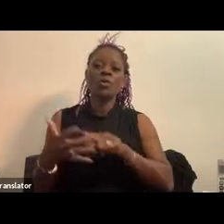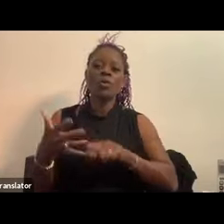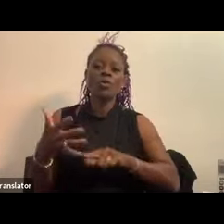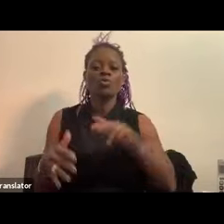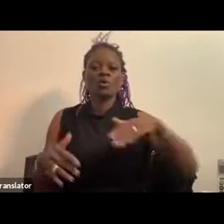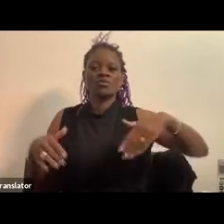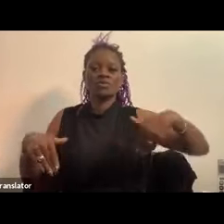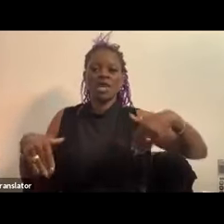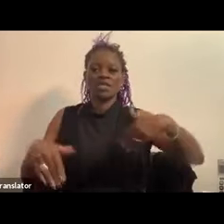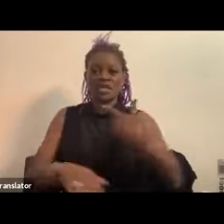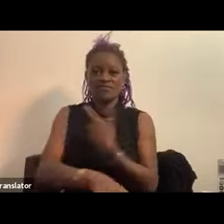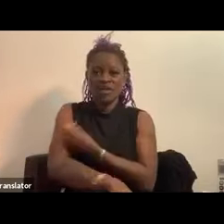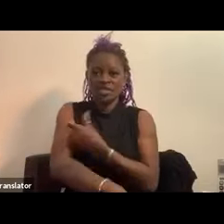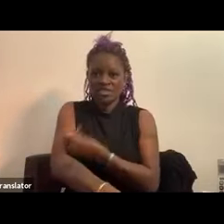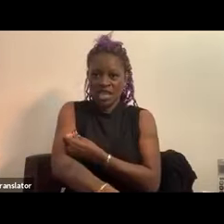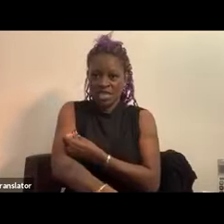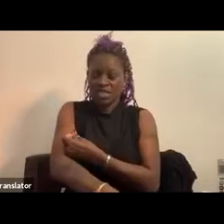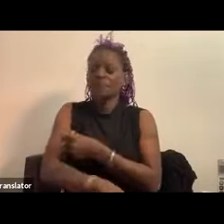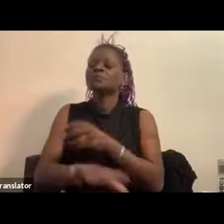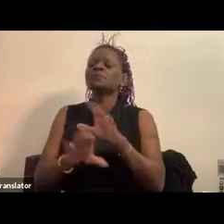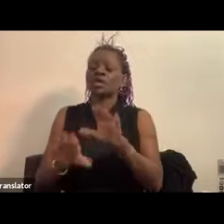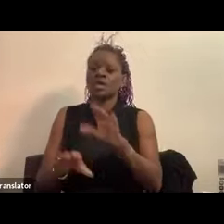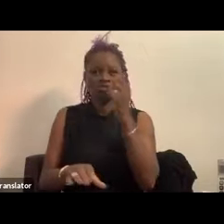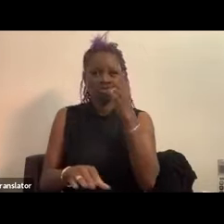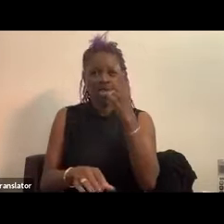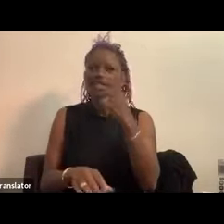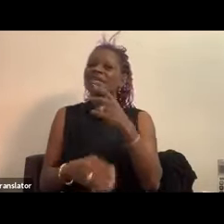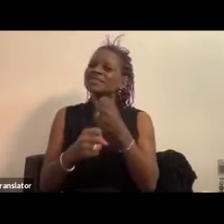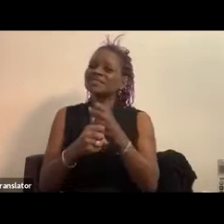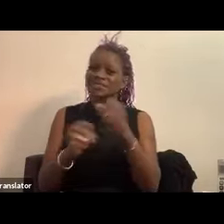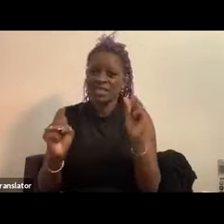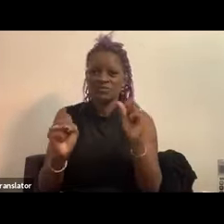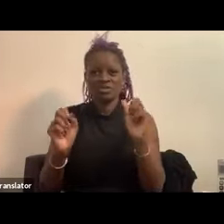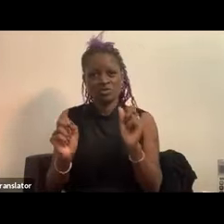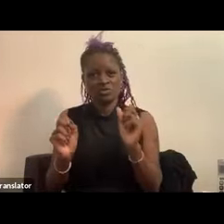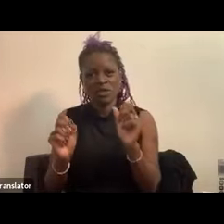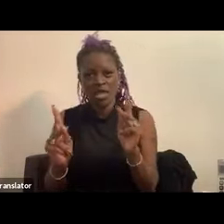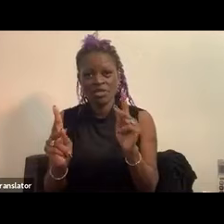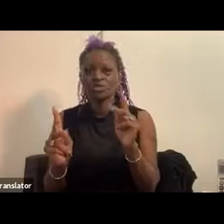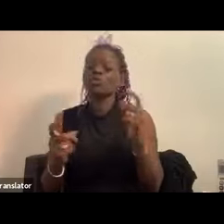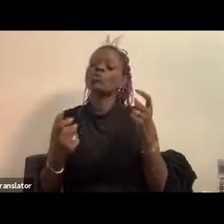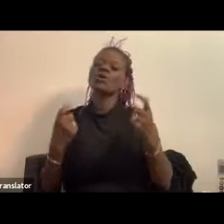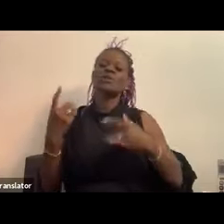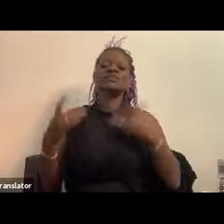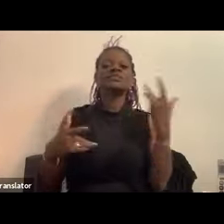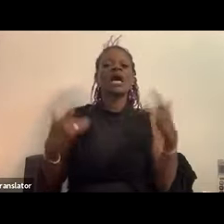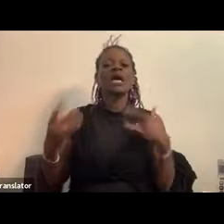The county is excited to help make vaccines available at the summer fun fest that opened today at the county fairgrounds.